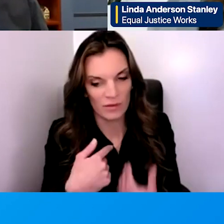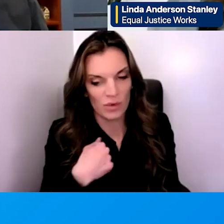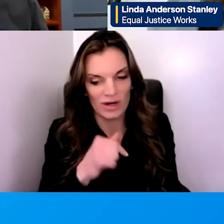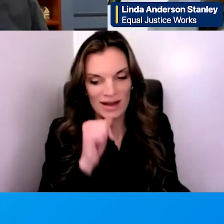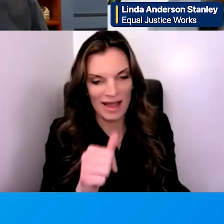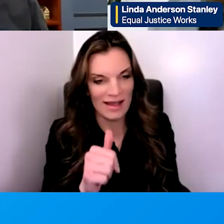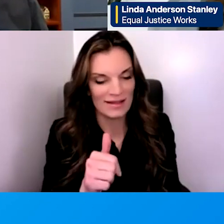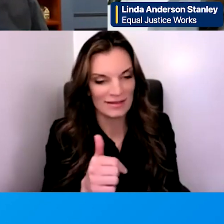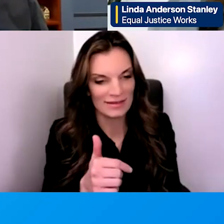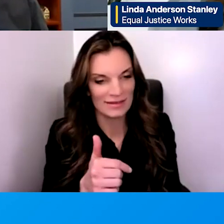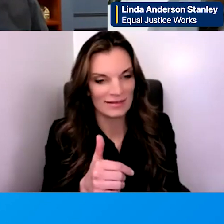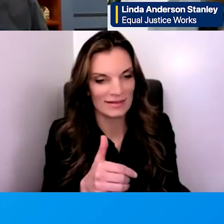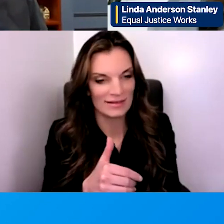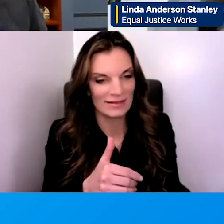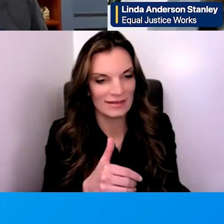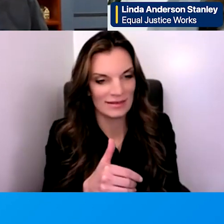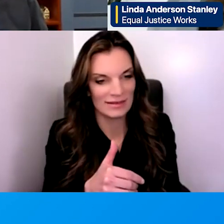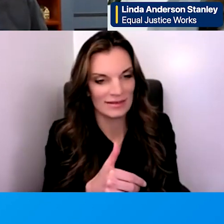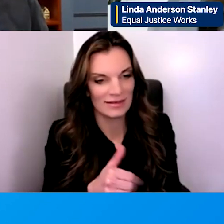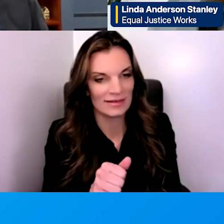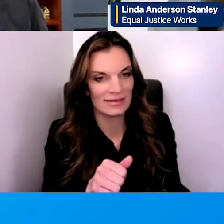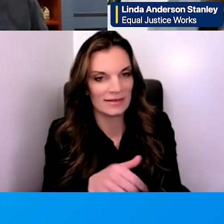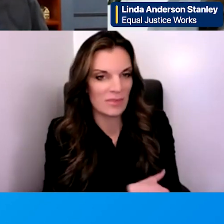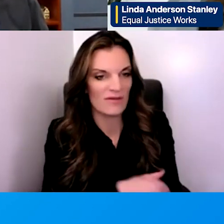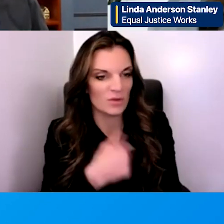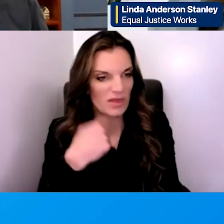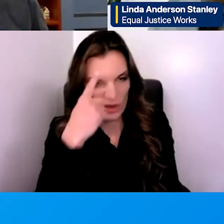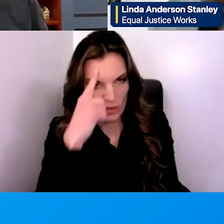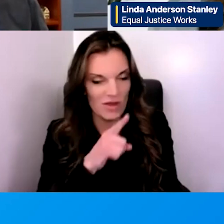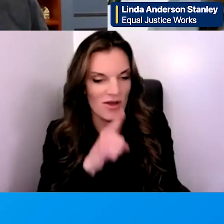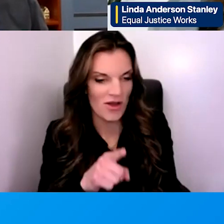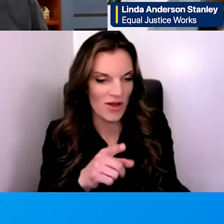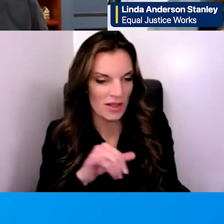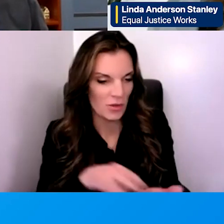powerful as we are made to be in law school and we are part of an